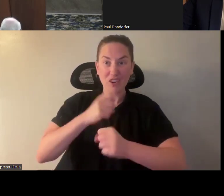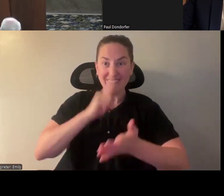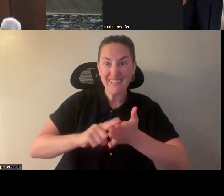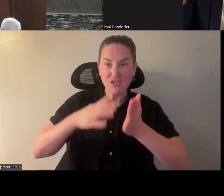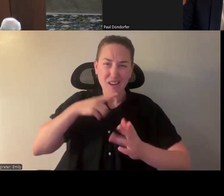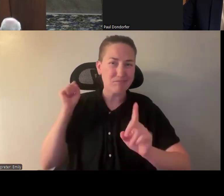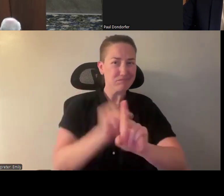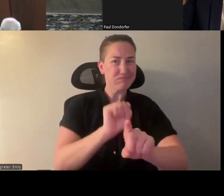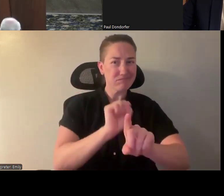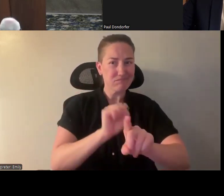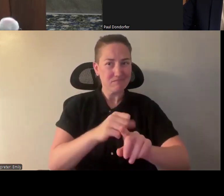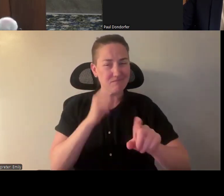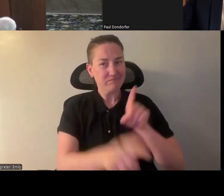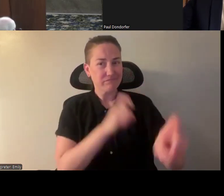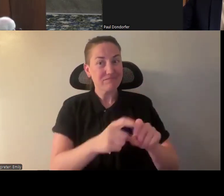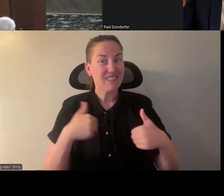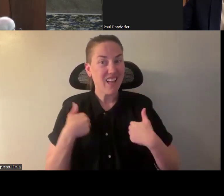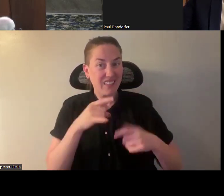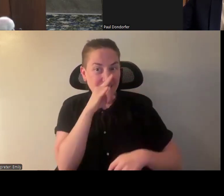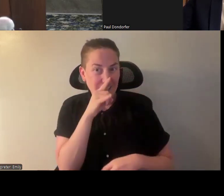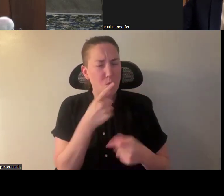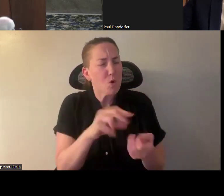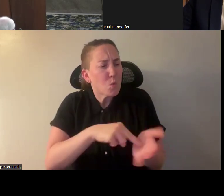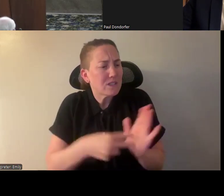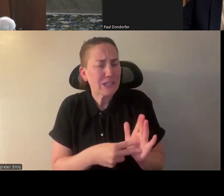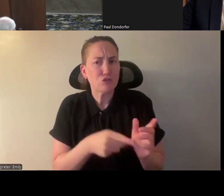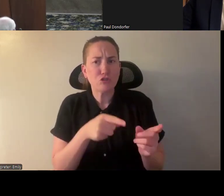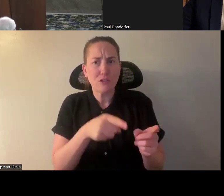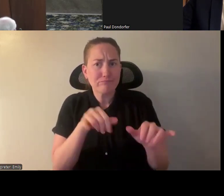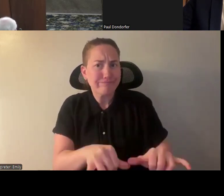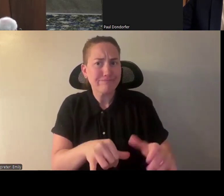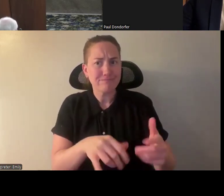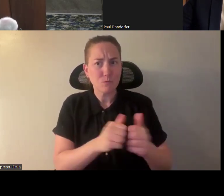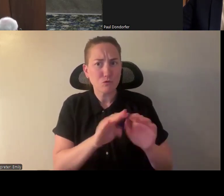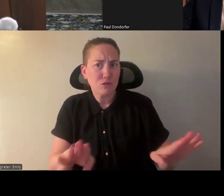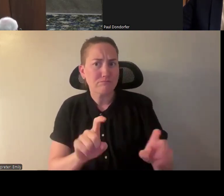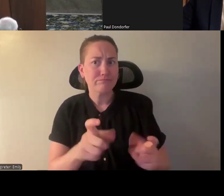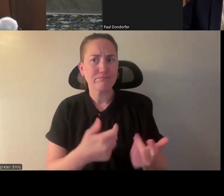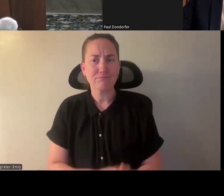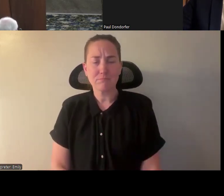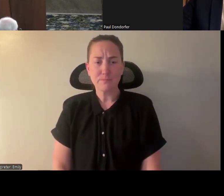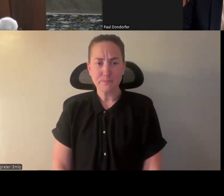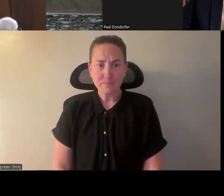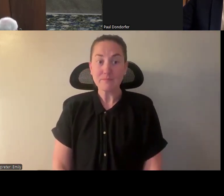and questioning them about their intention with their um ch with these children Um those who have